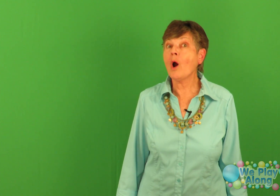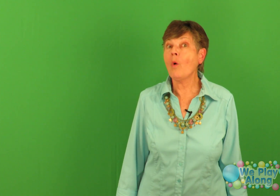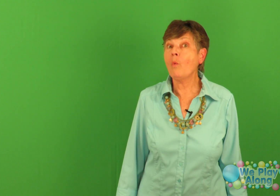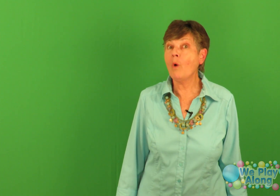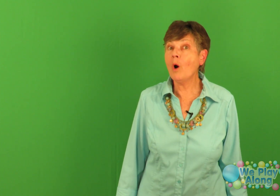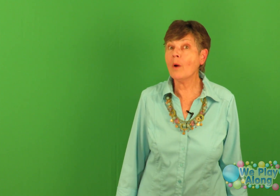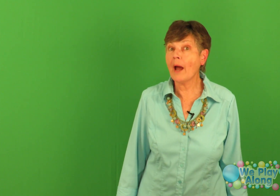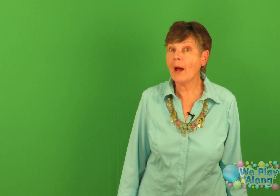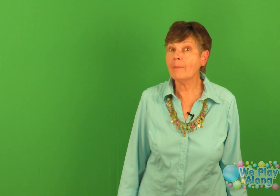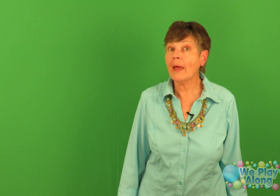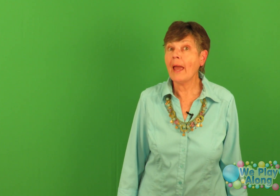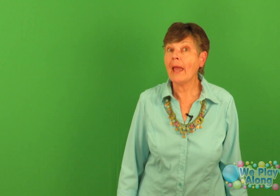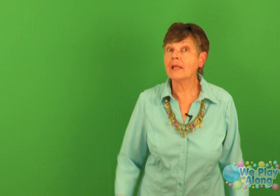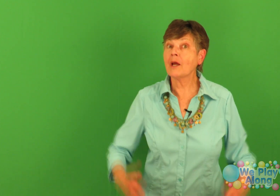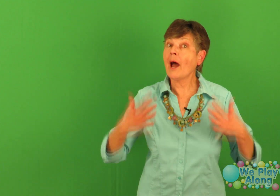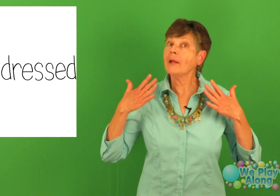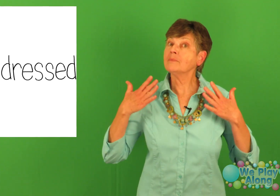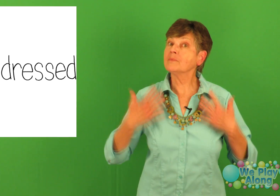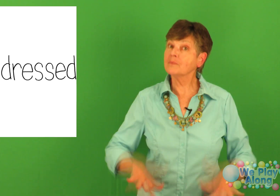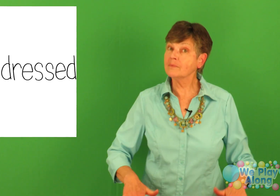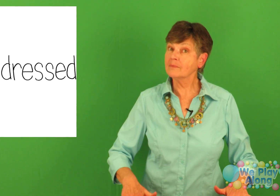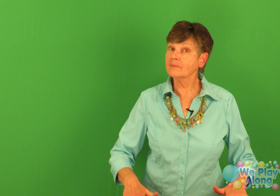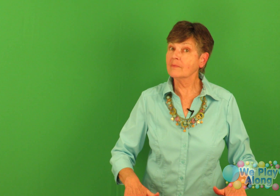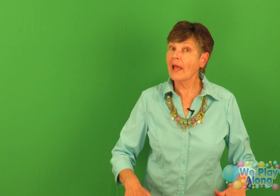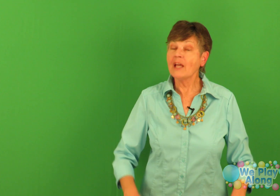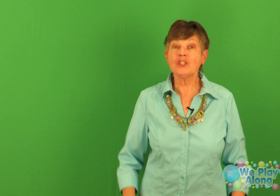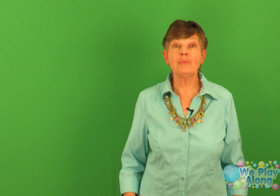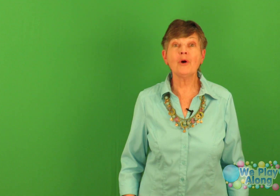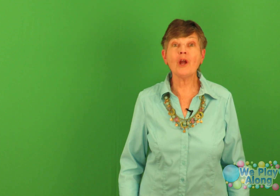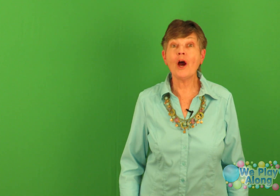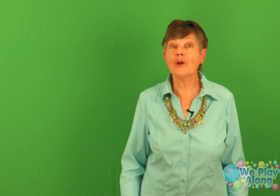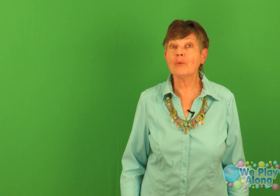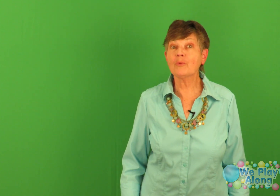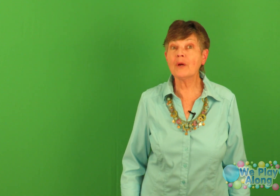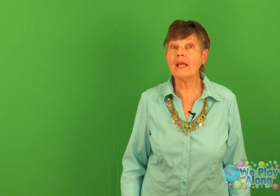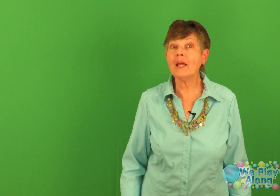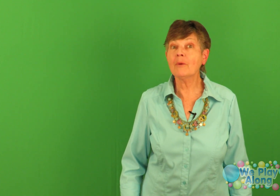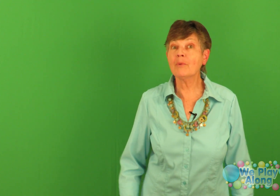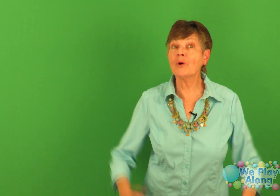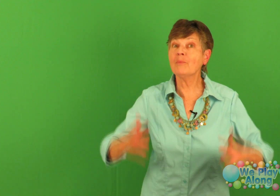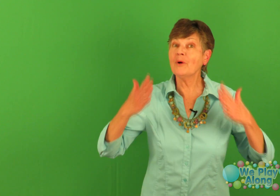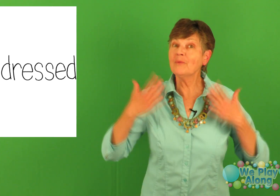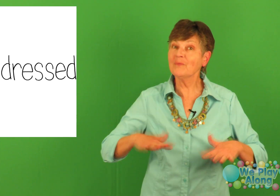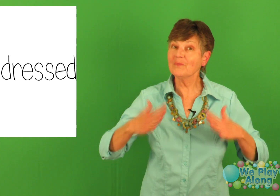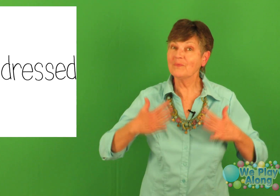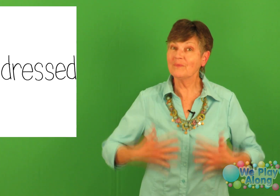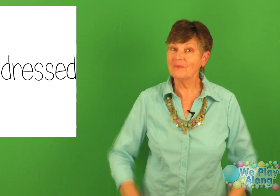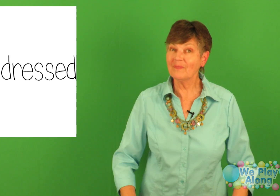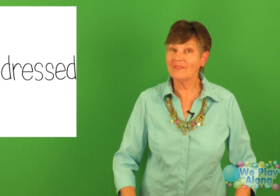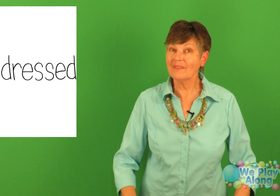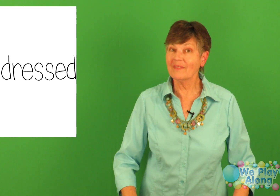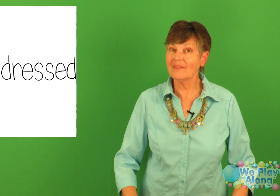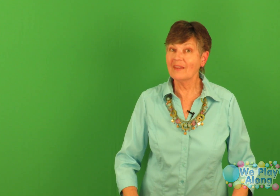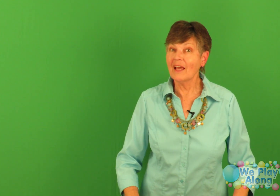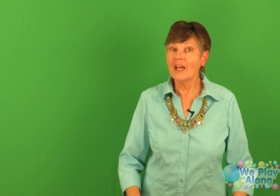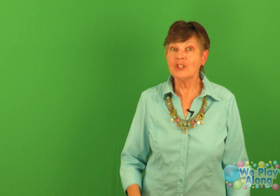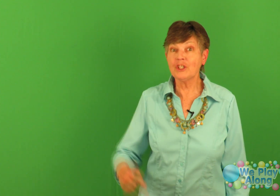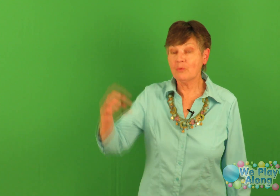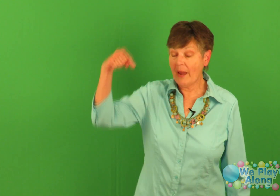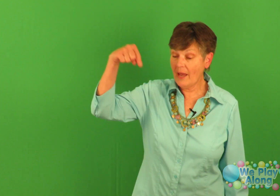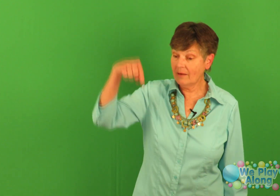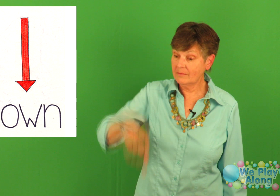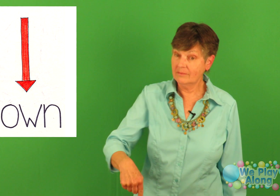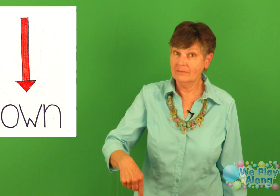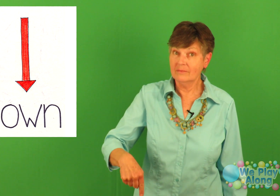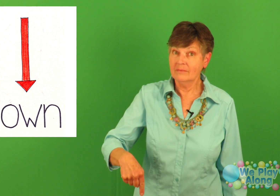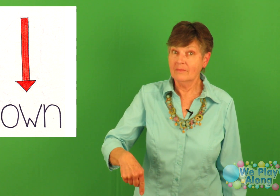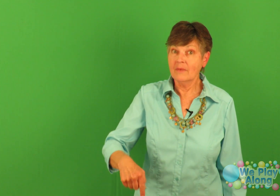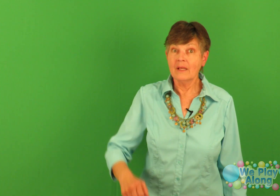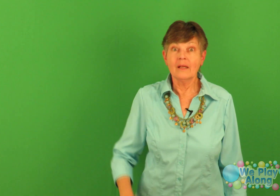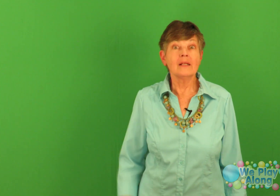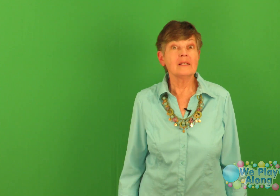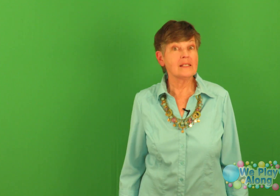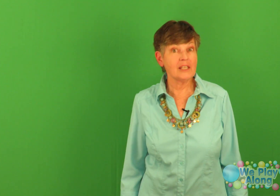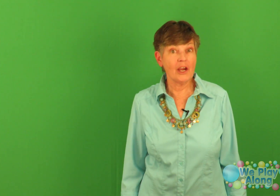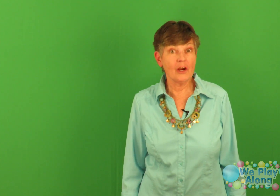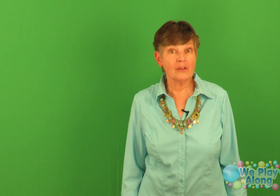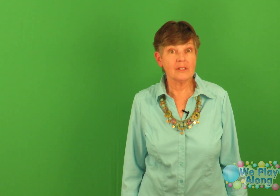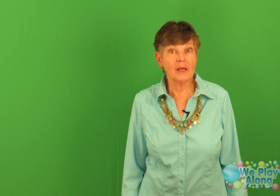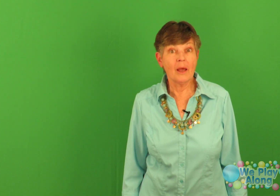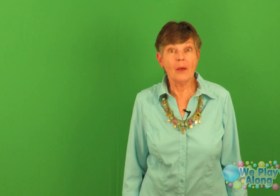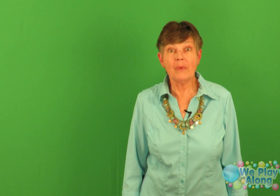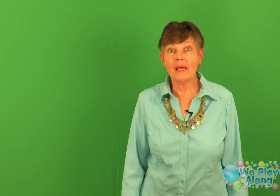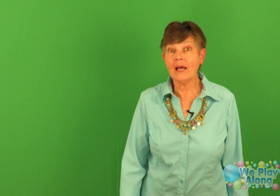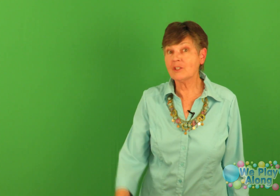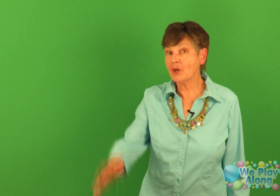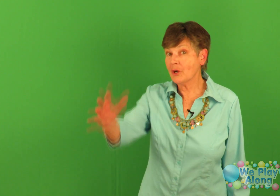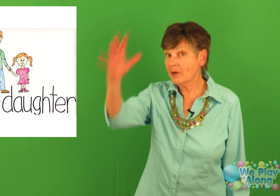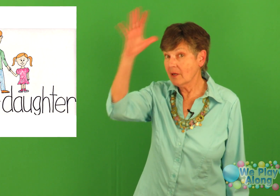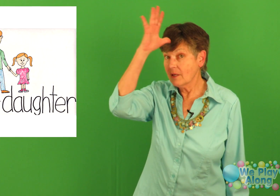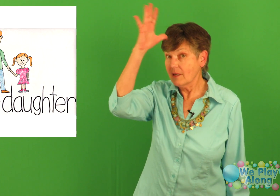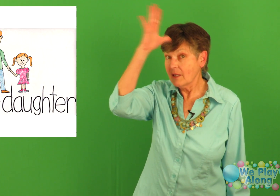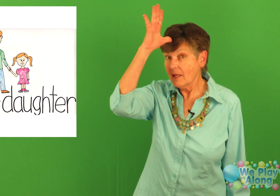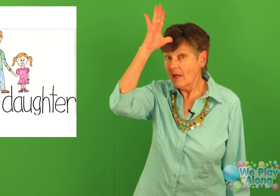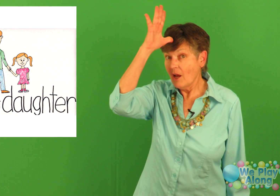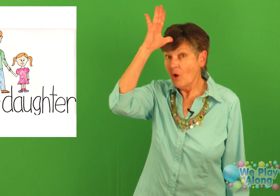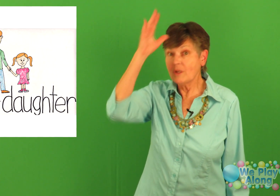woke up and God she put on her pretty purple she ran stairs because her was